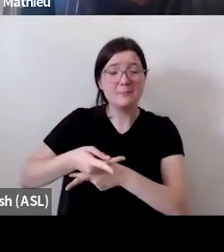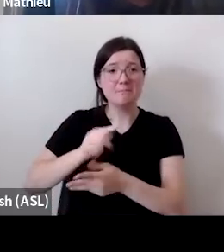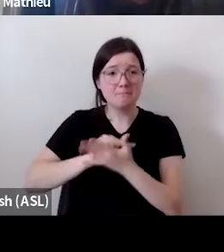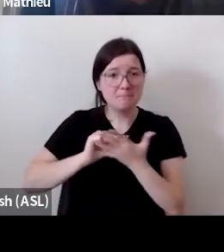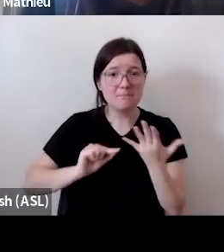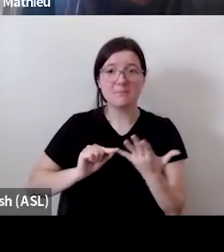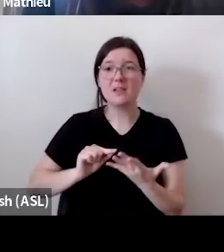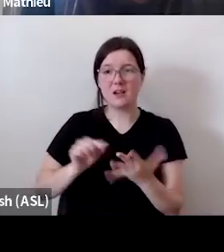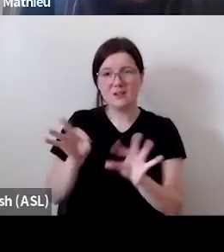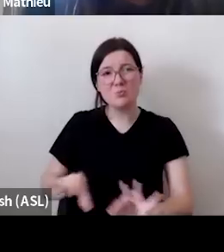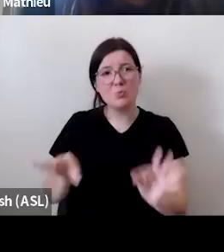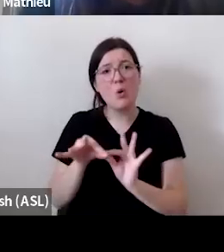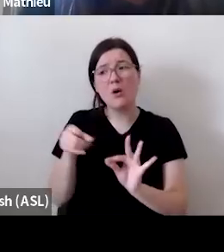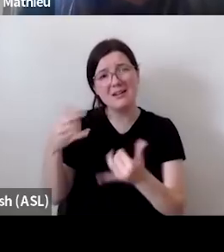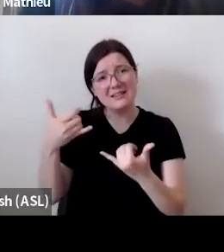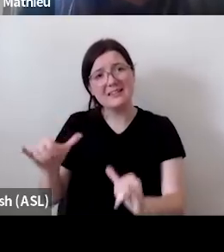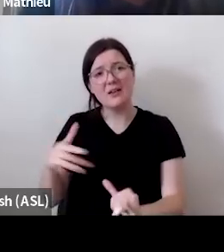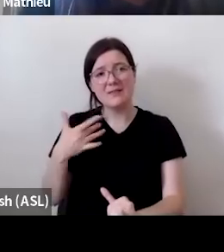if we are having to come in here and change things?